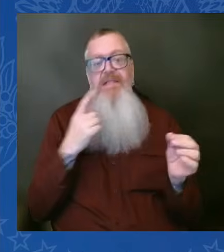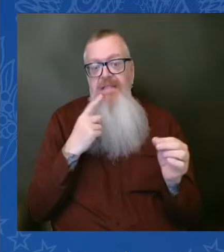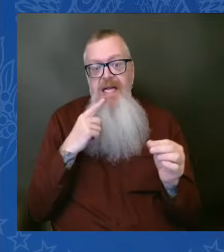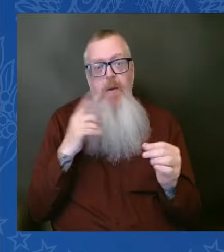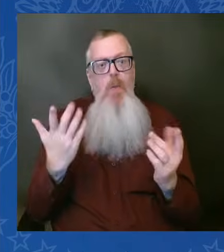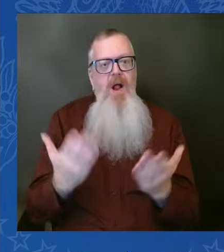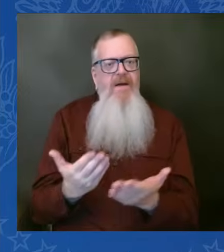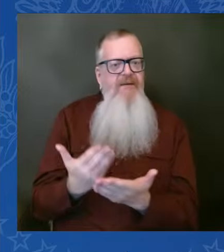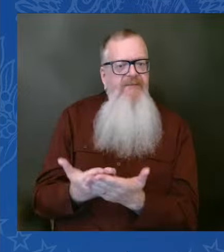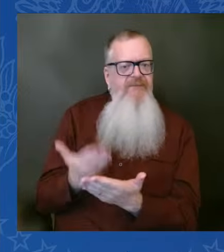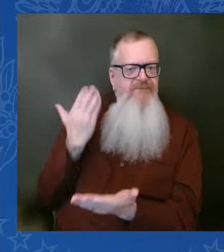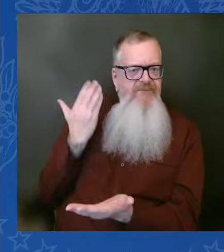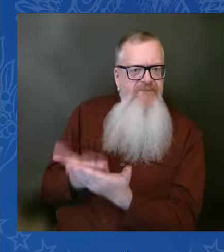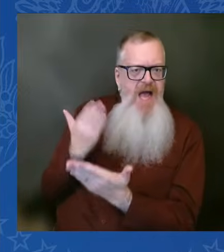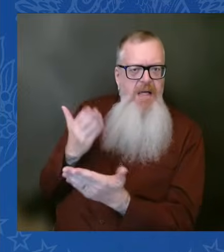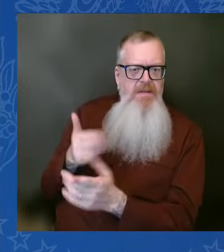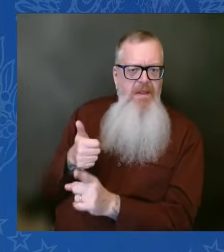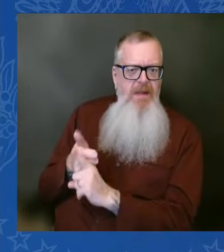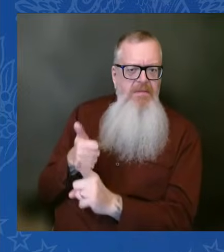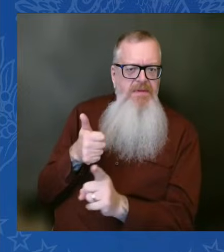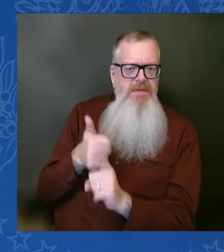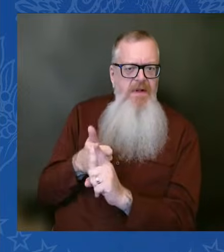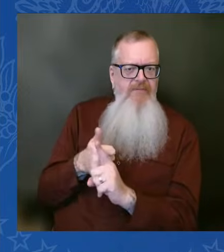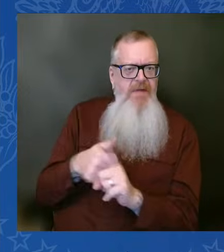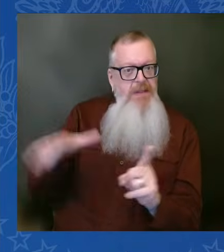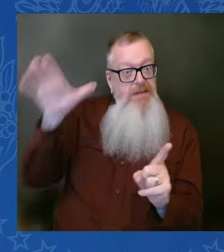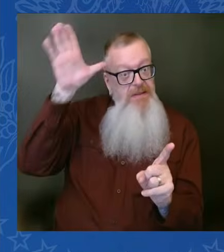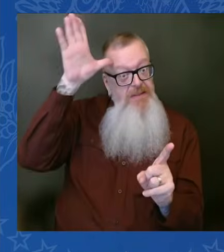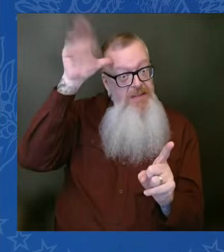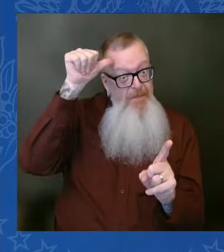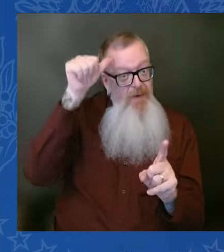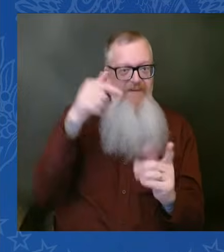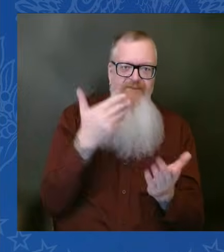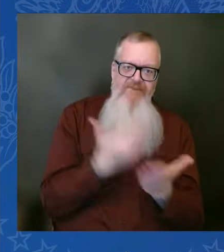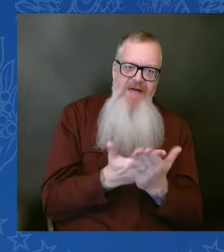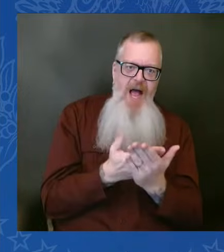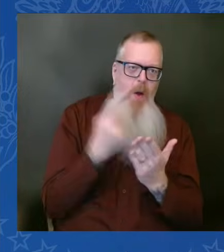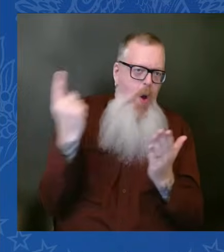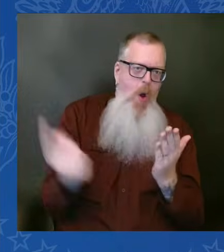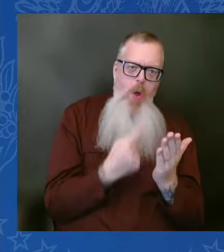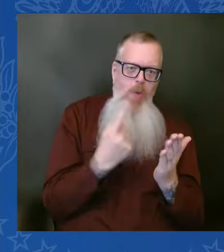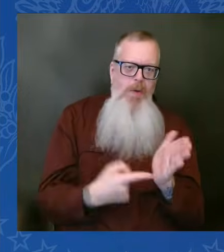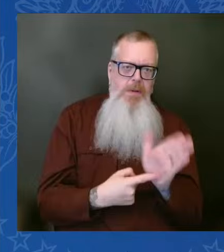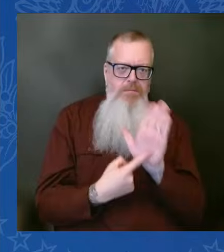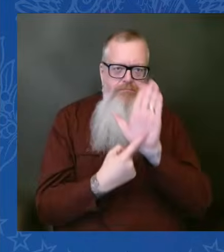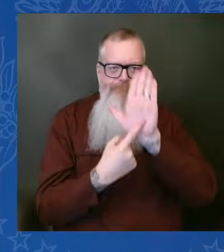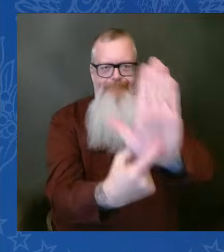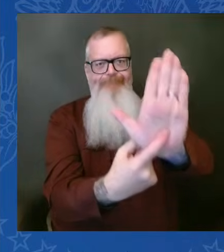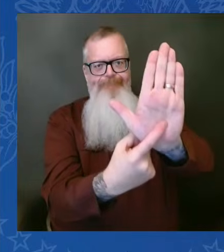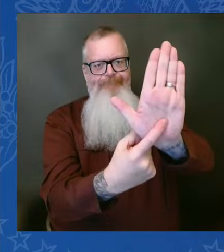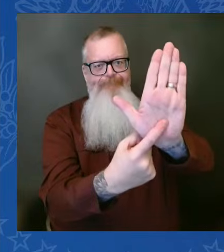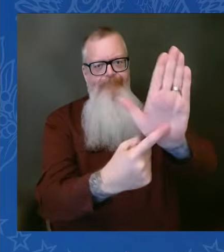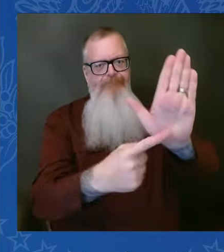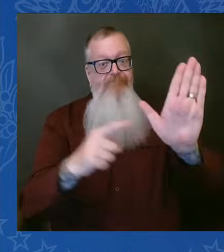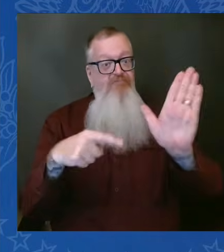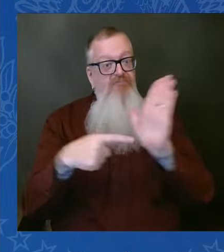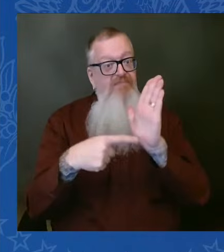“Facts are stubborn things.” They are. Here are the facts. A set mark of benchmarks, if you will,